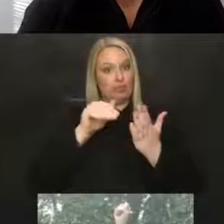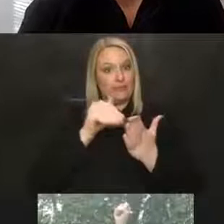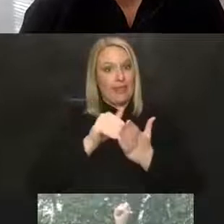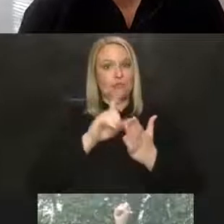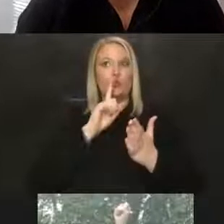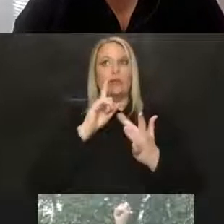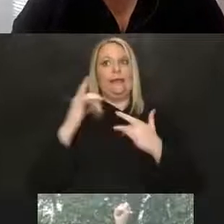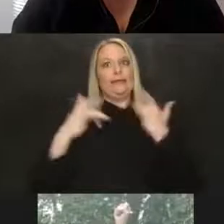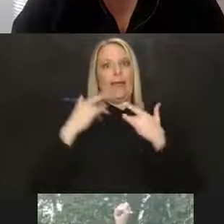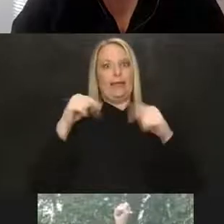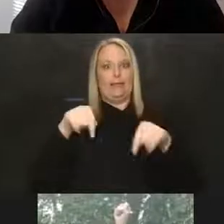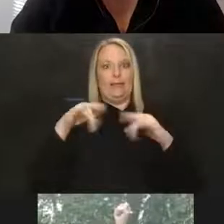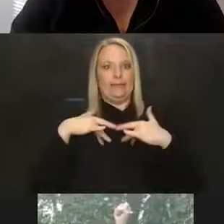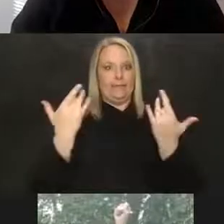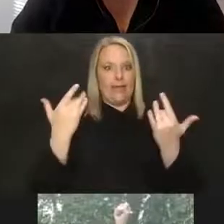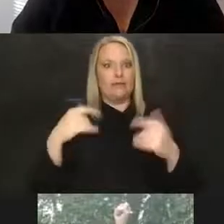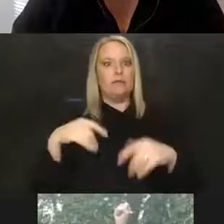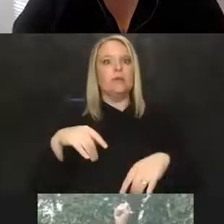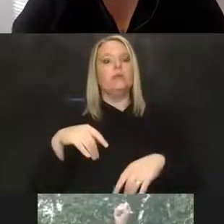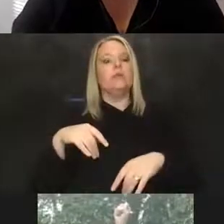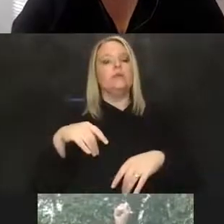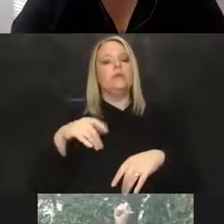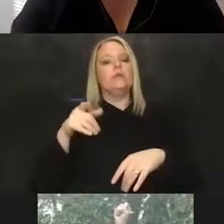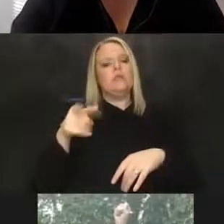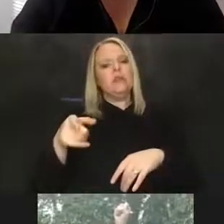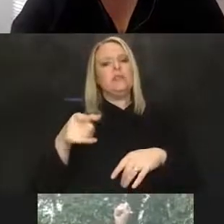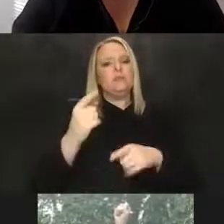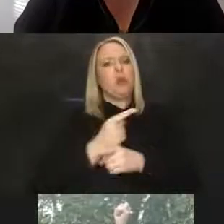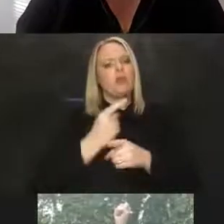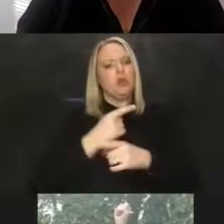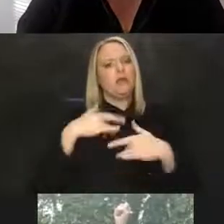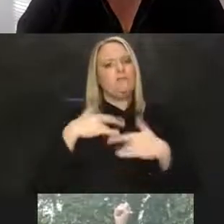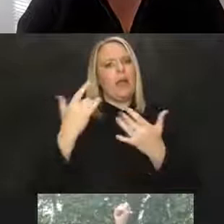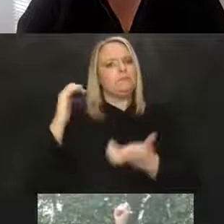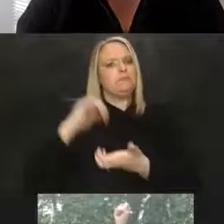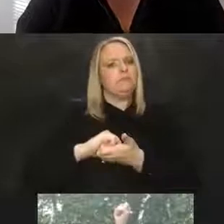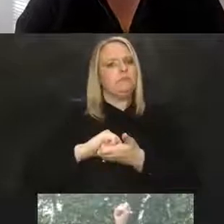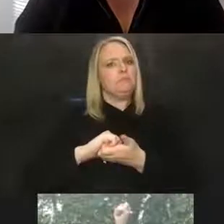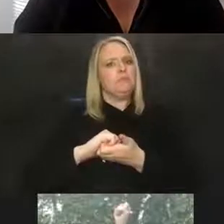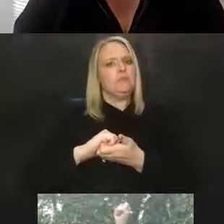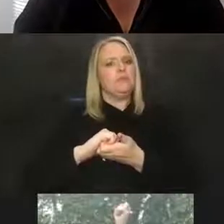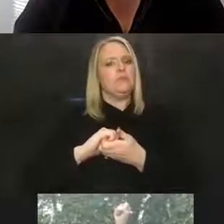event. It's one of the regular events we have in partnership with Bodies of Work and the 3Arts